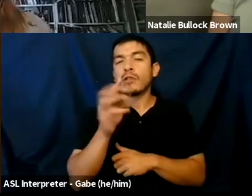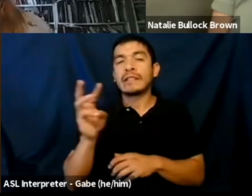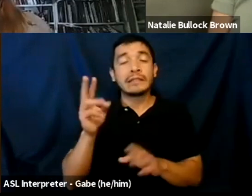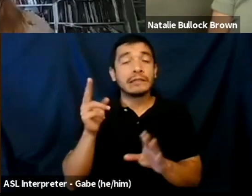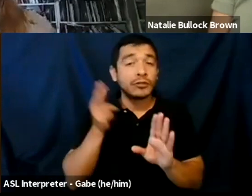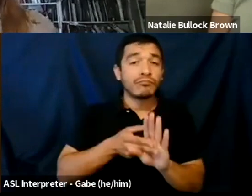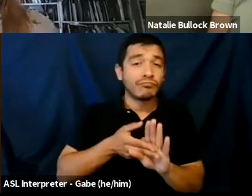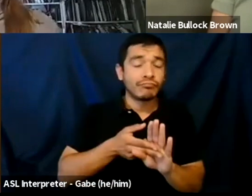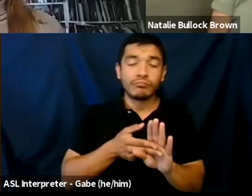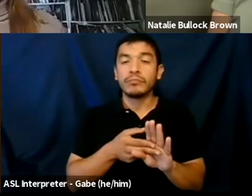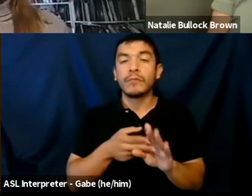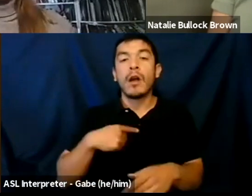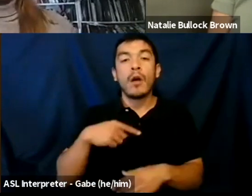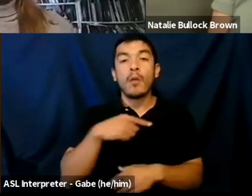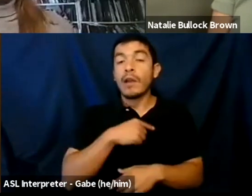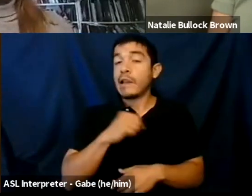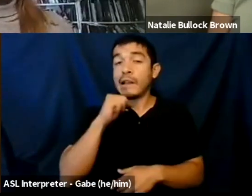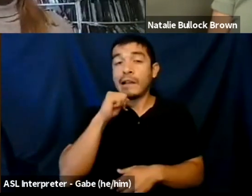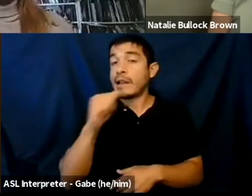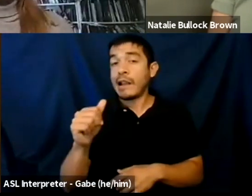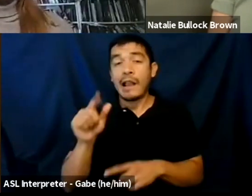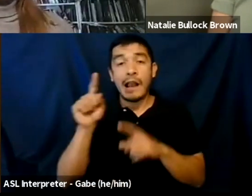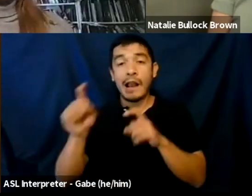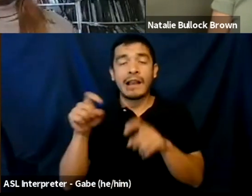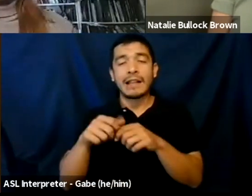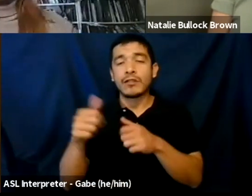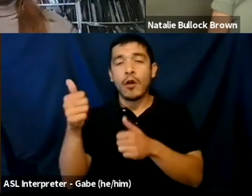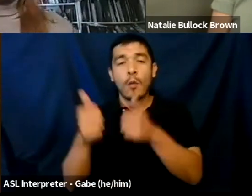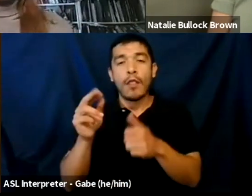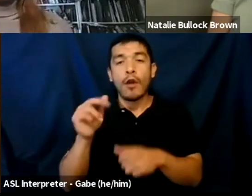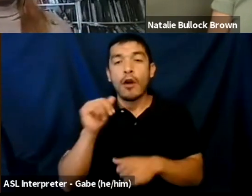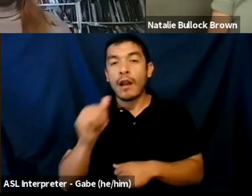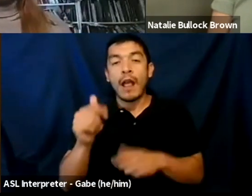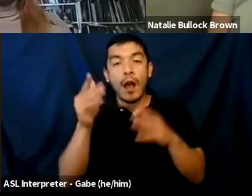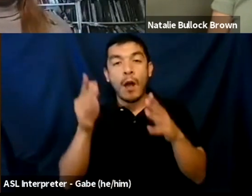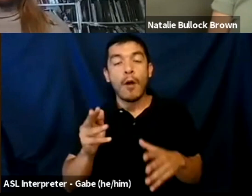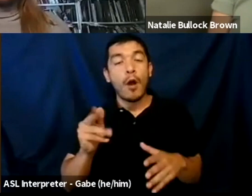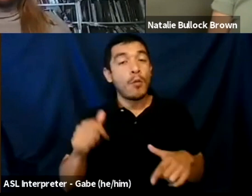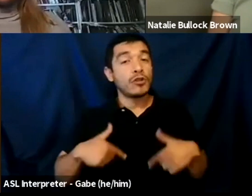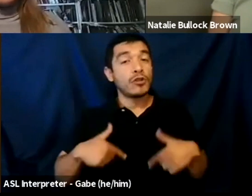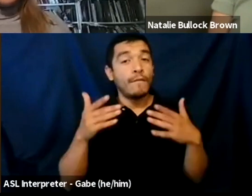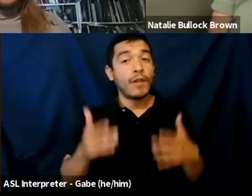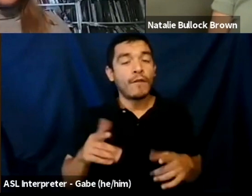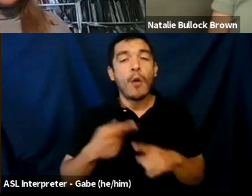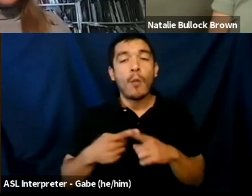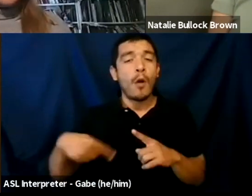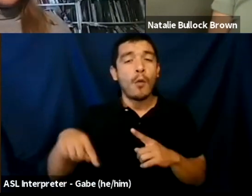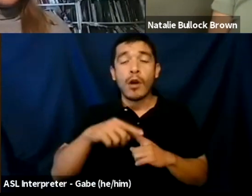We did not inquire into whether or not a person was a survivor when we recruited the participants,